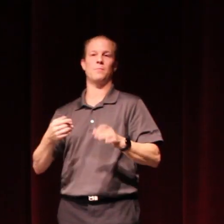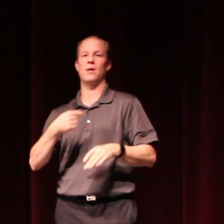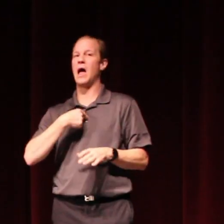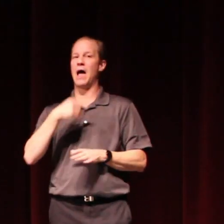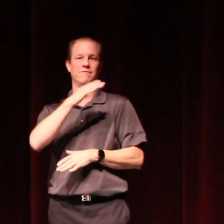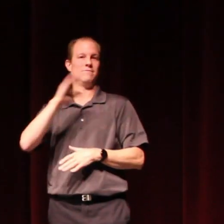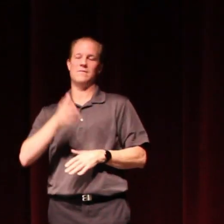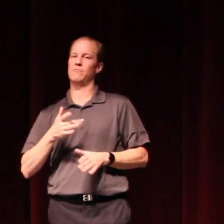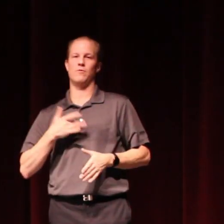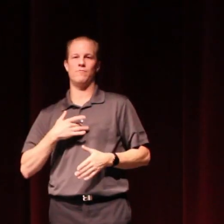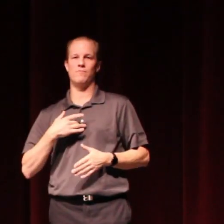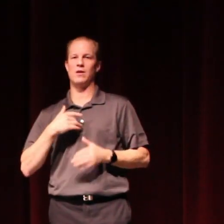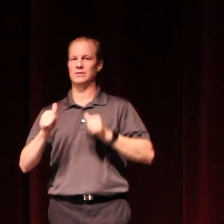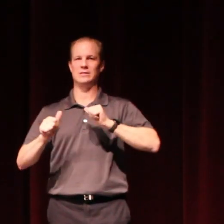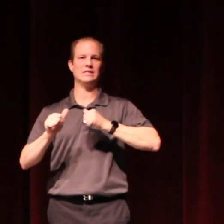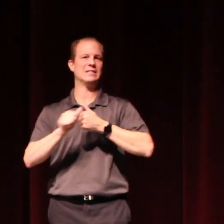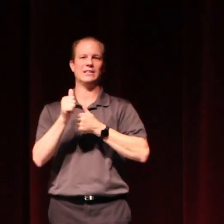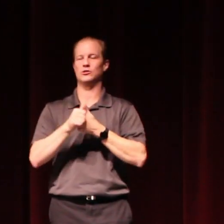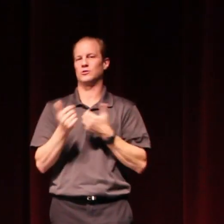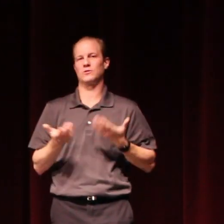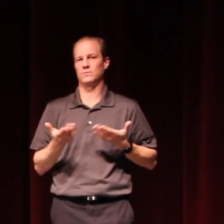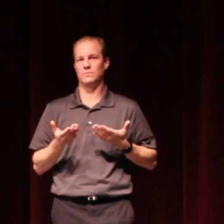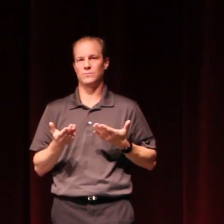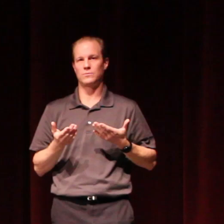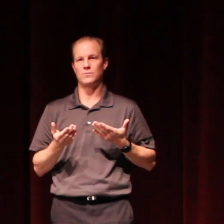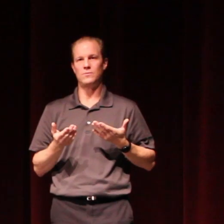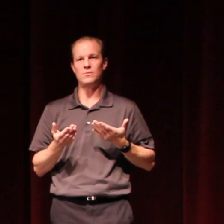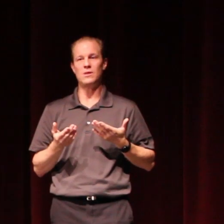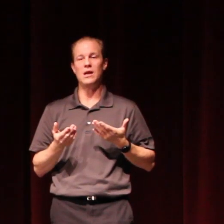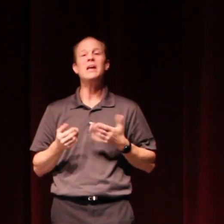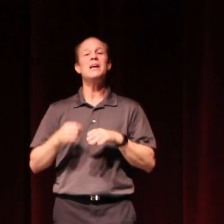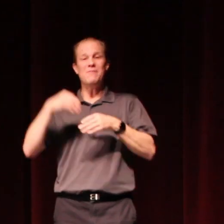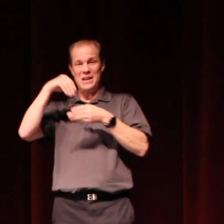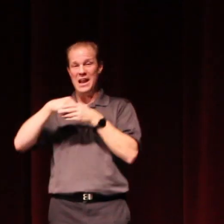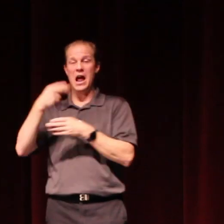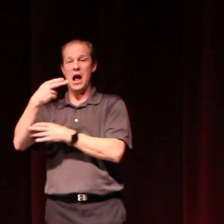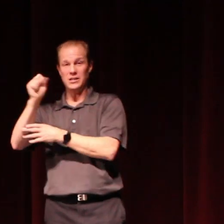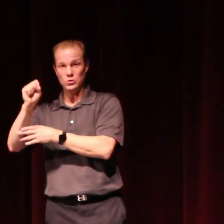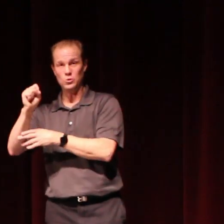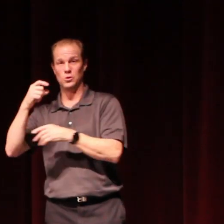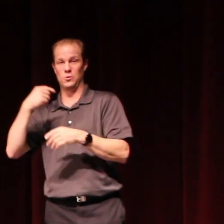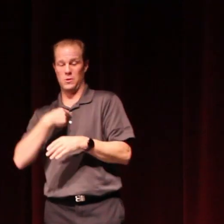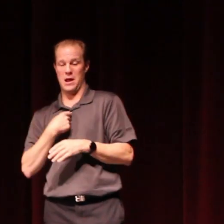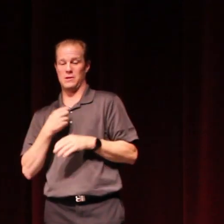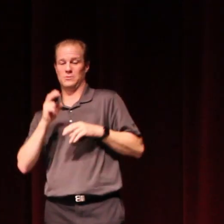danger here. Even in high school, and I sat on the president's advisory group as a student,